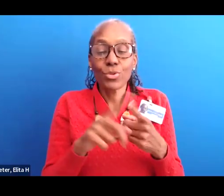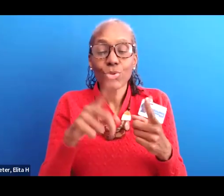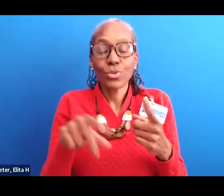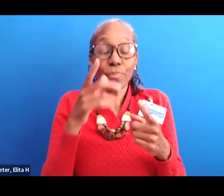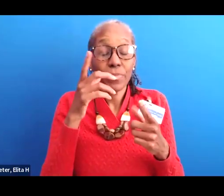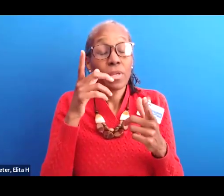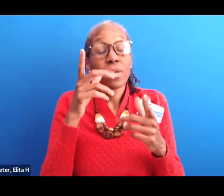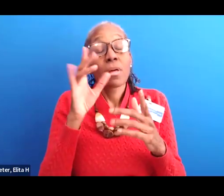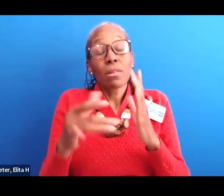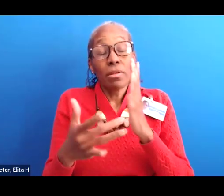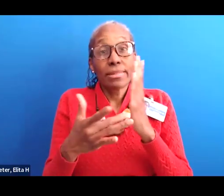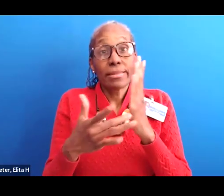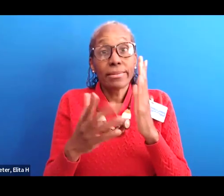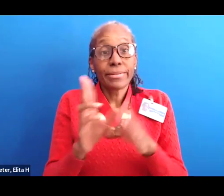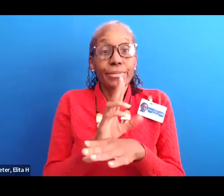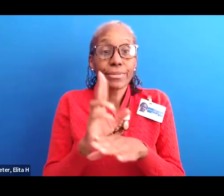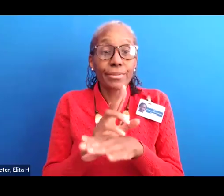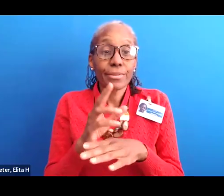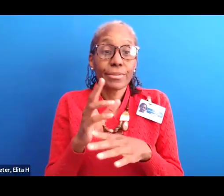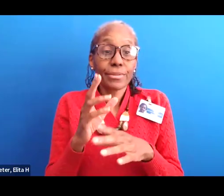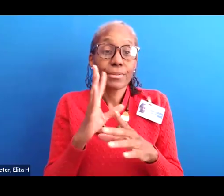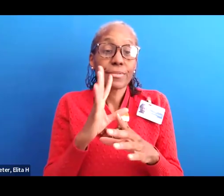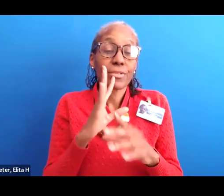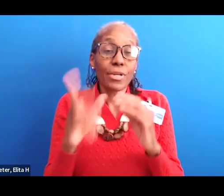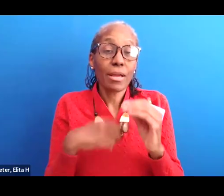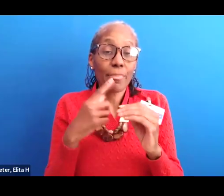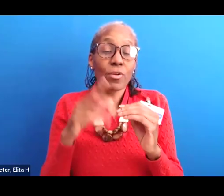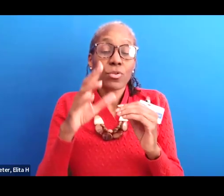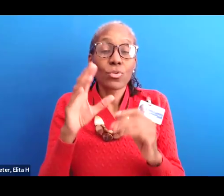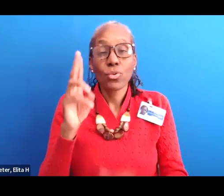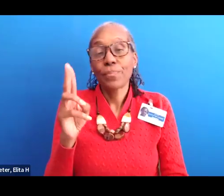those techniques, but you do want to talk about urodynamic testing